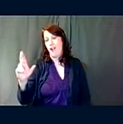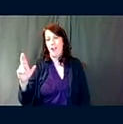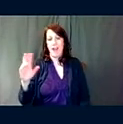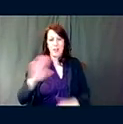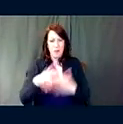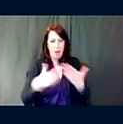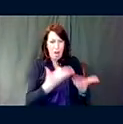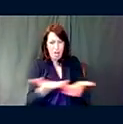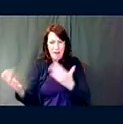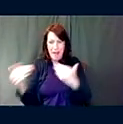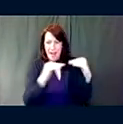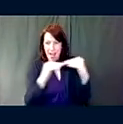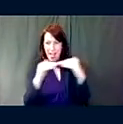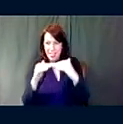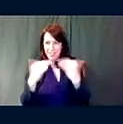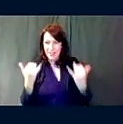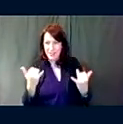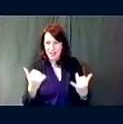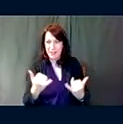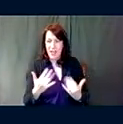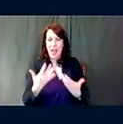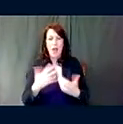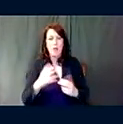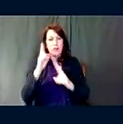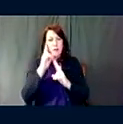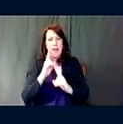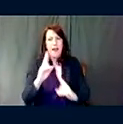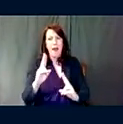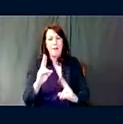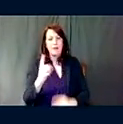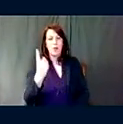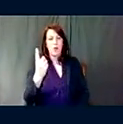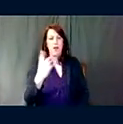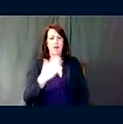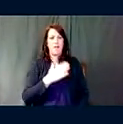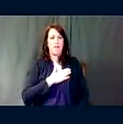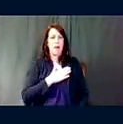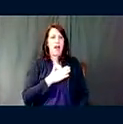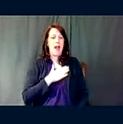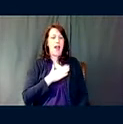OF YOU TODAY AND MY COLLEAGUES